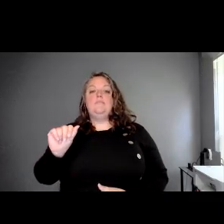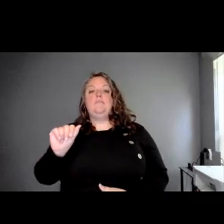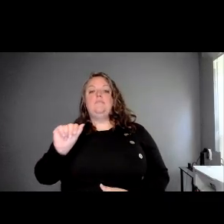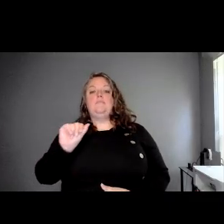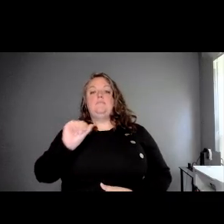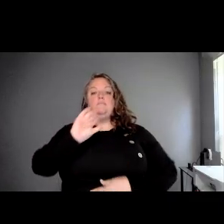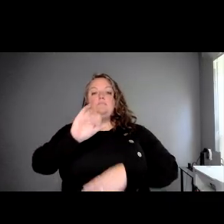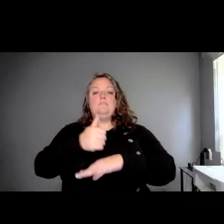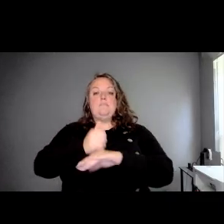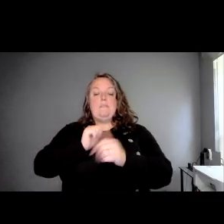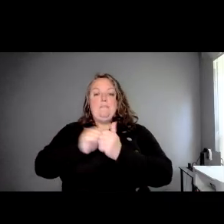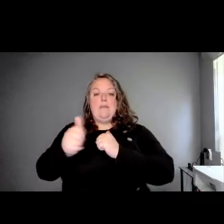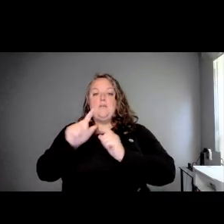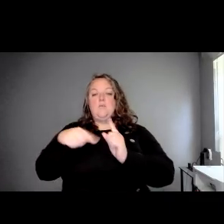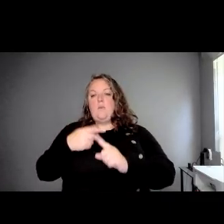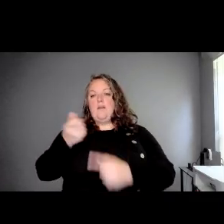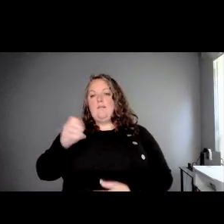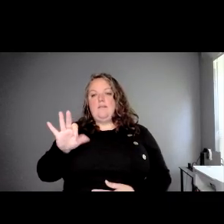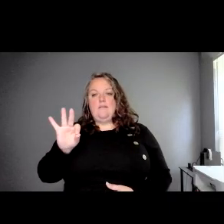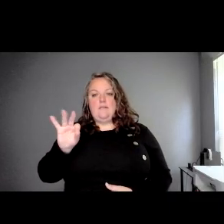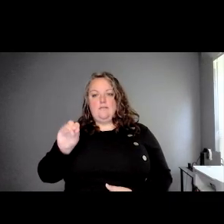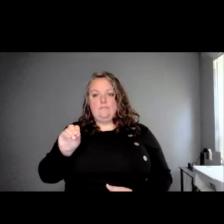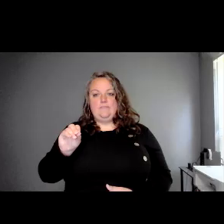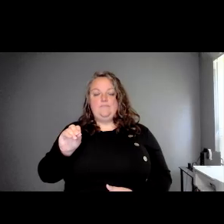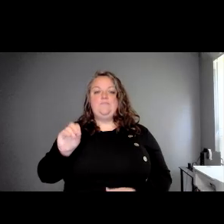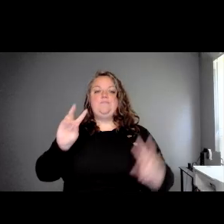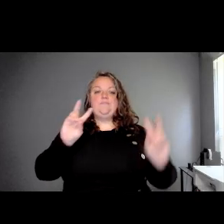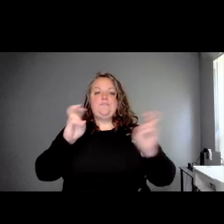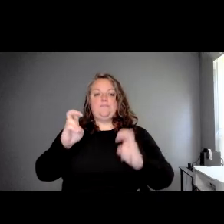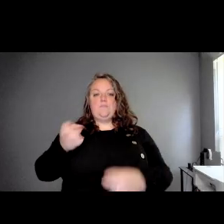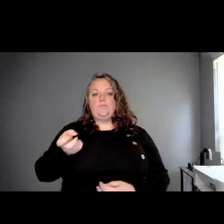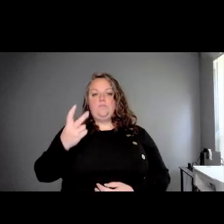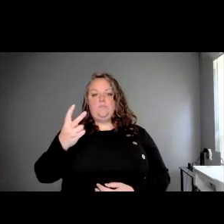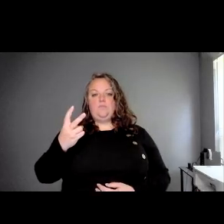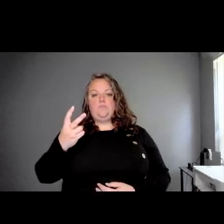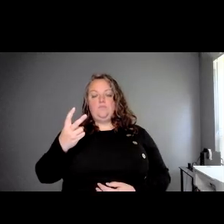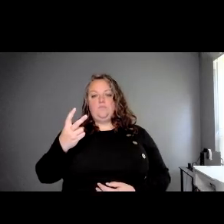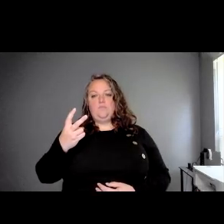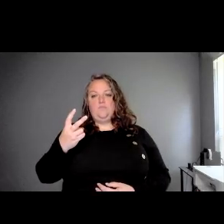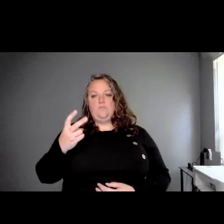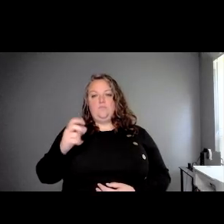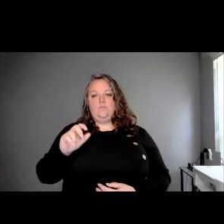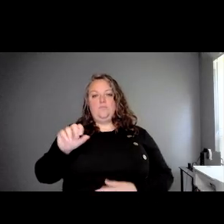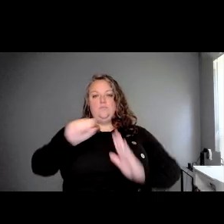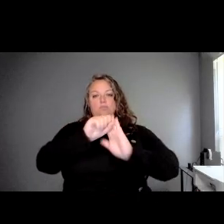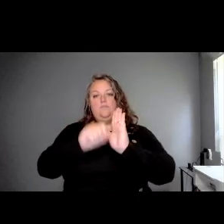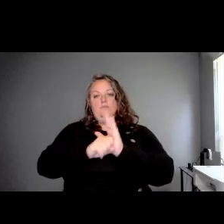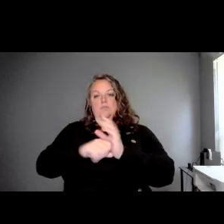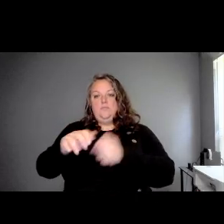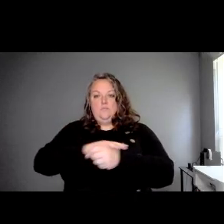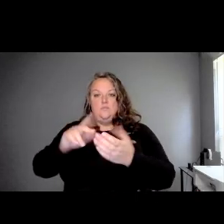passed in 1990 and it's title 2 extends to state and local programs. It prohibits